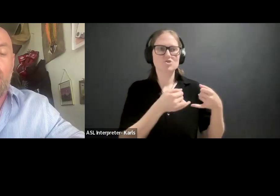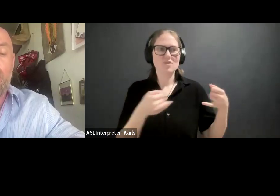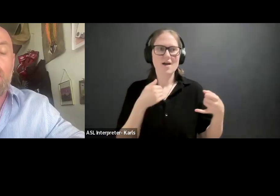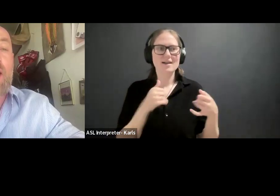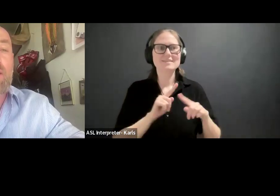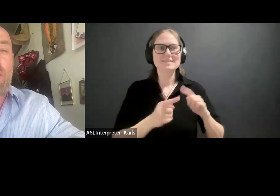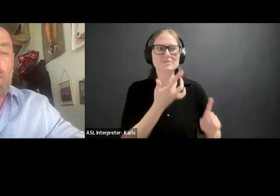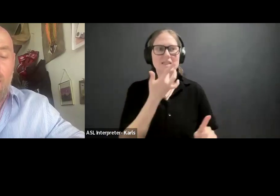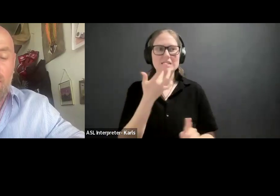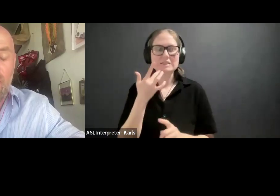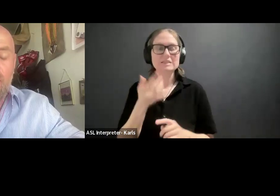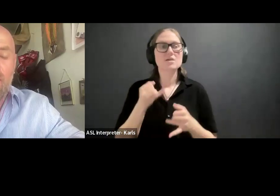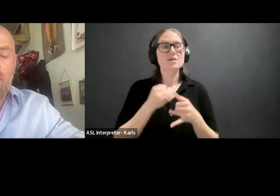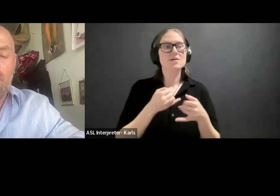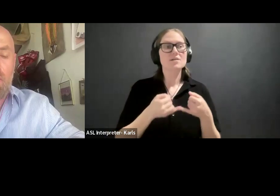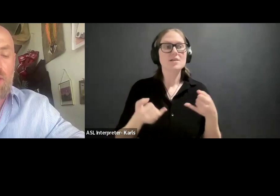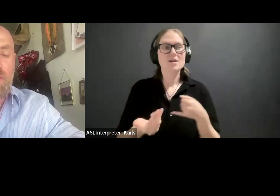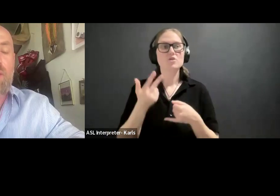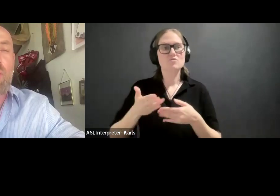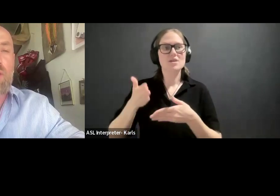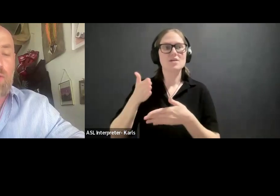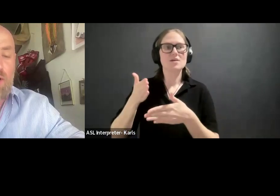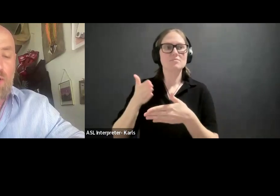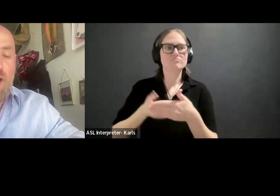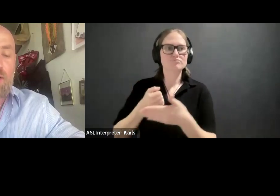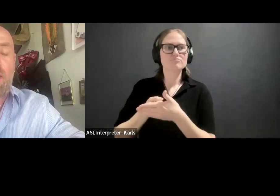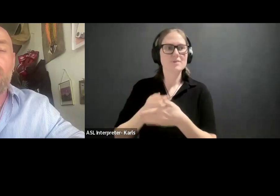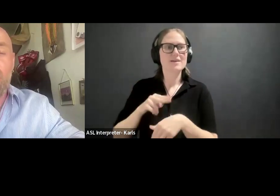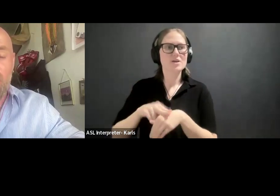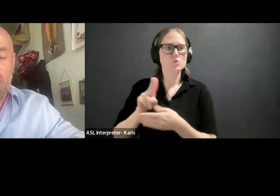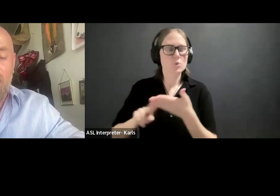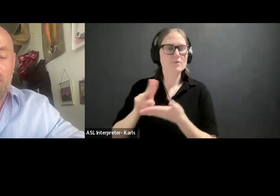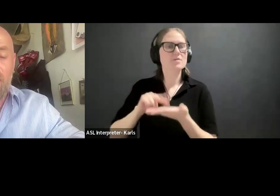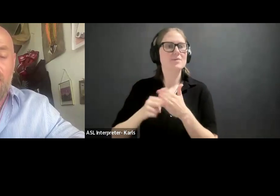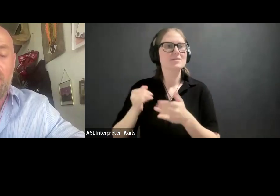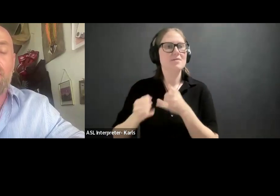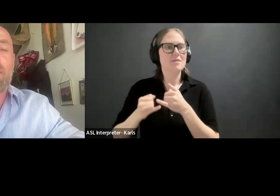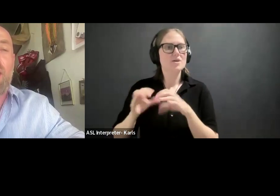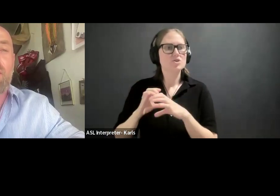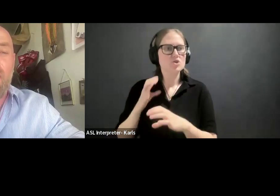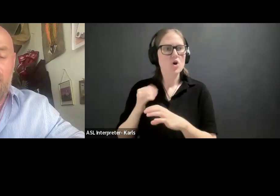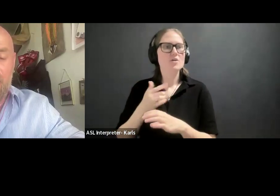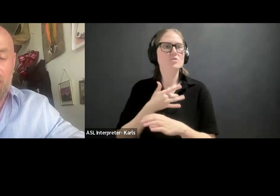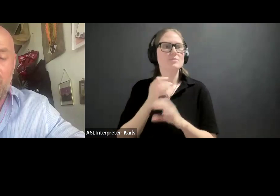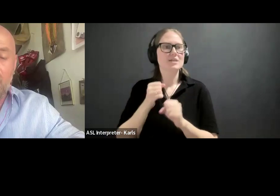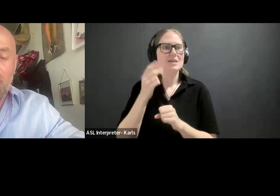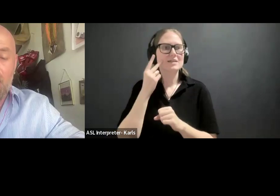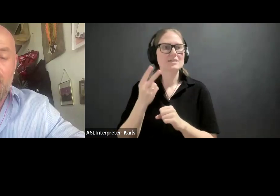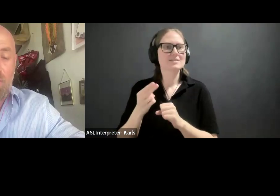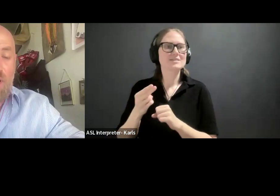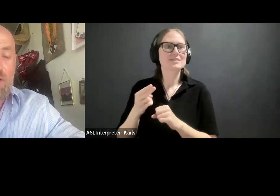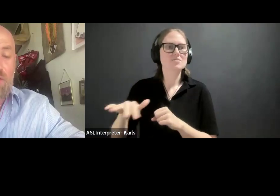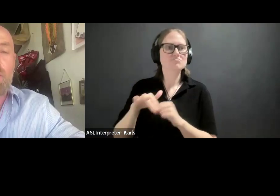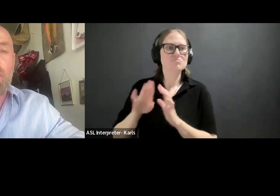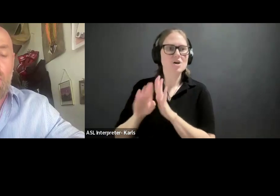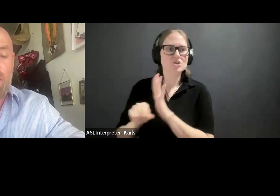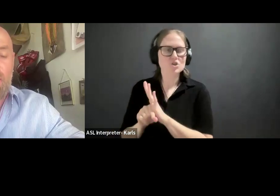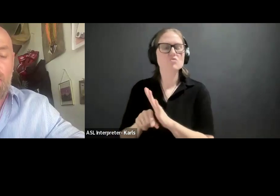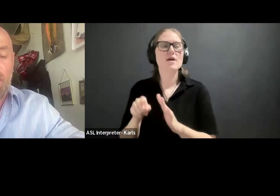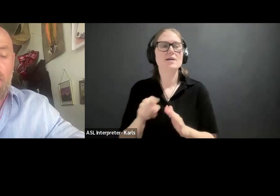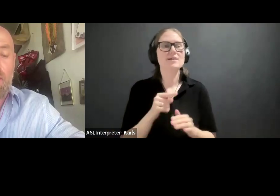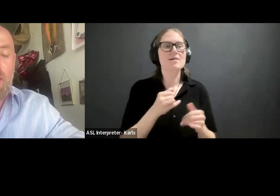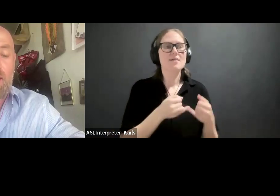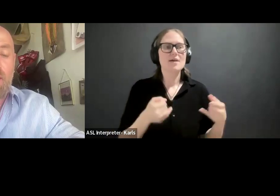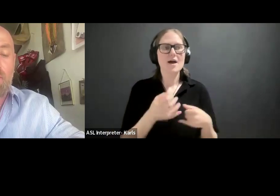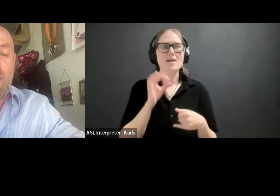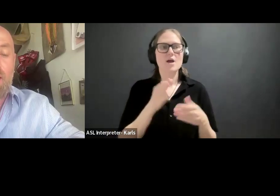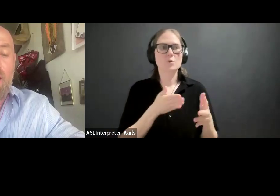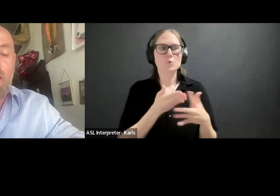So in the last car of line 3, you can usually find a bunch of undergrads using their satchels like shields to hide their antics. Line 9 passes through the sports center, so the last car of line 9